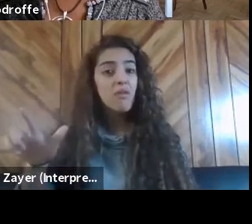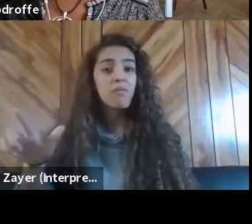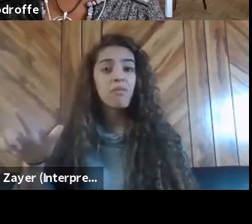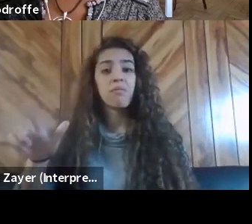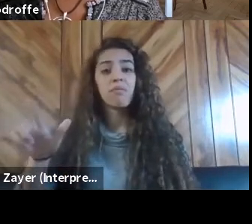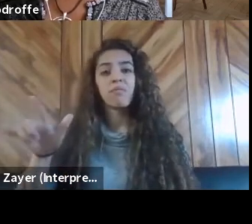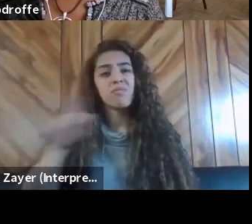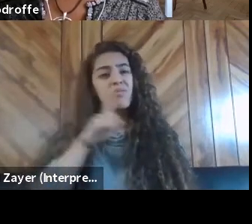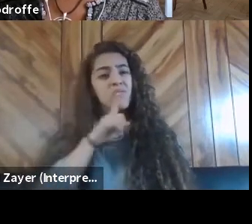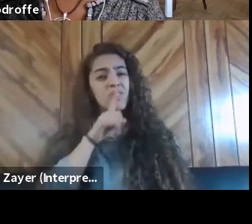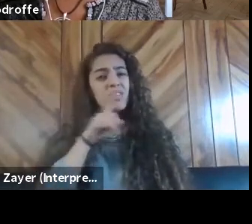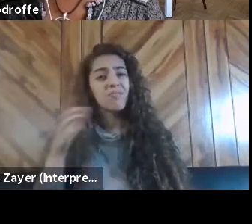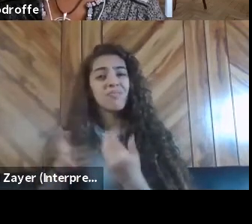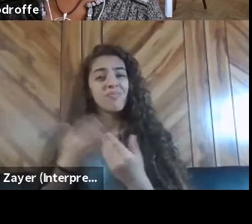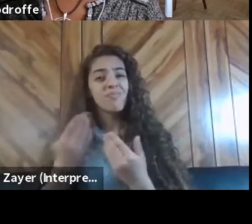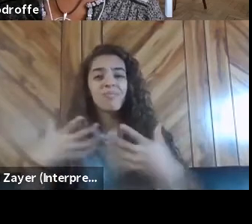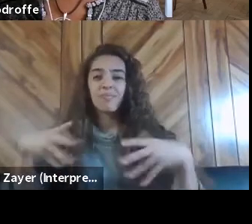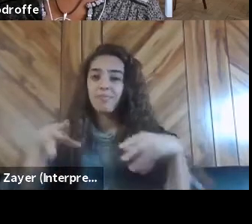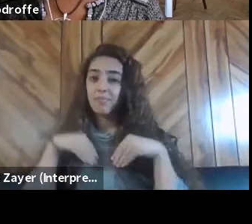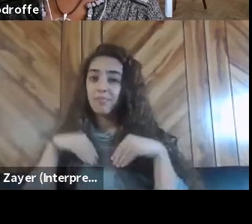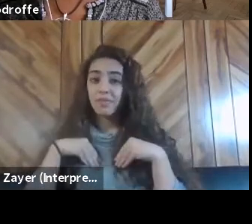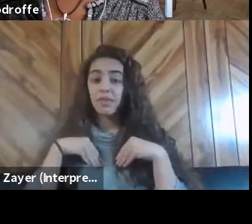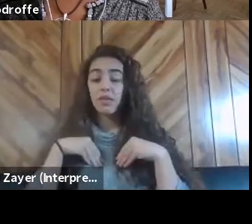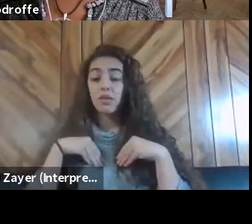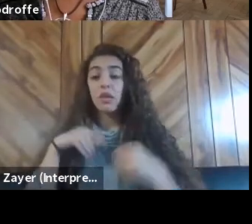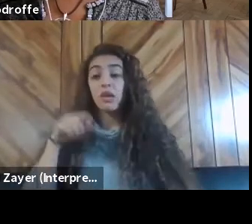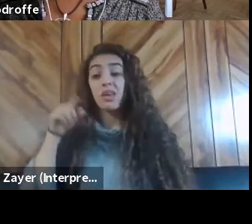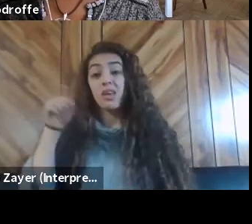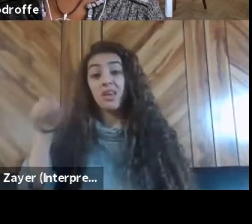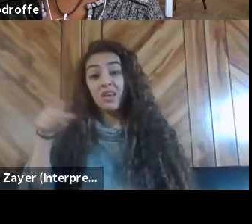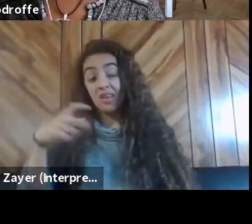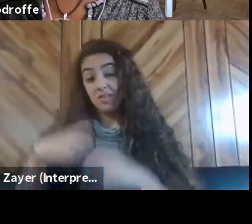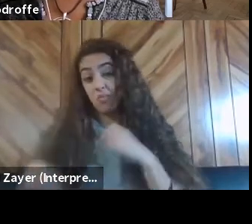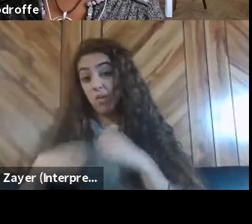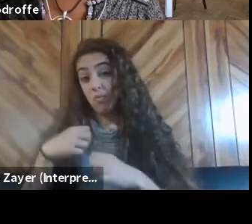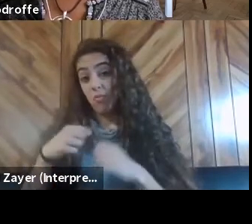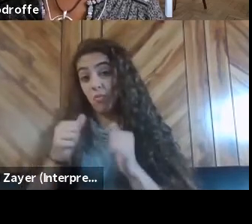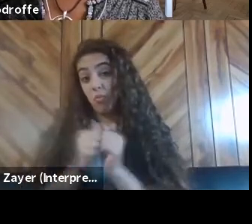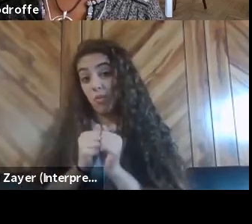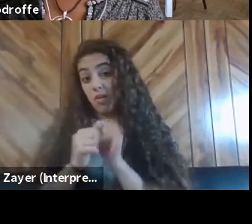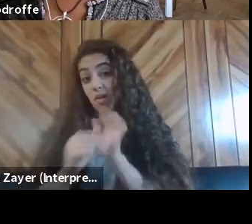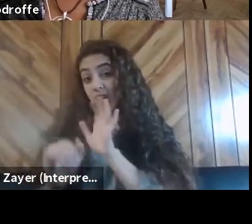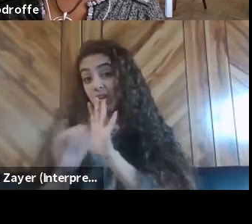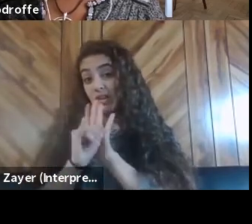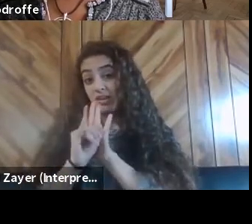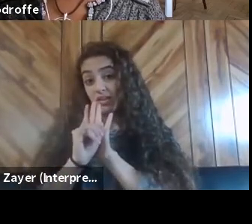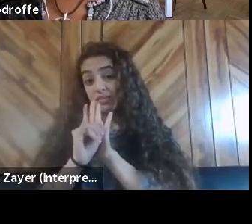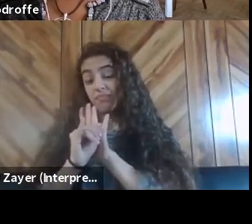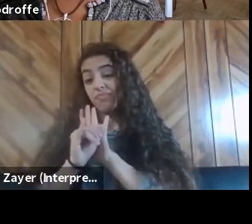difficulty he had with his identity came somewhat from the